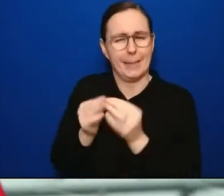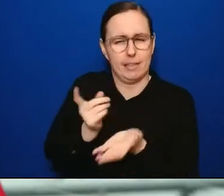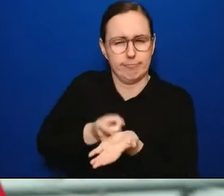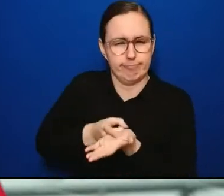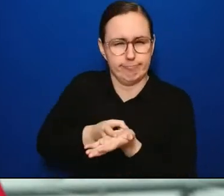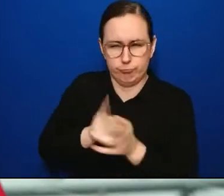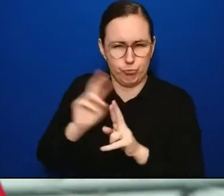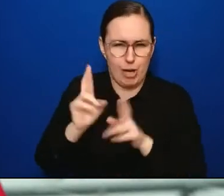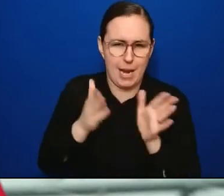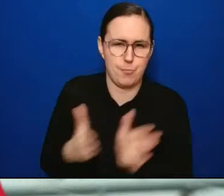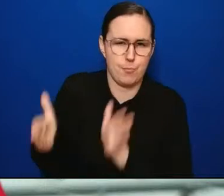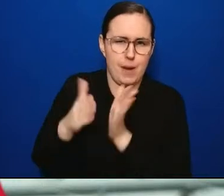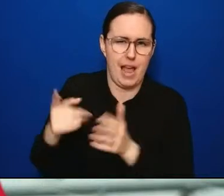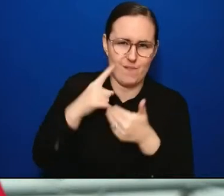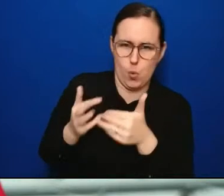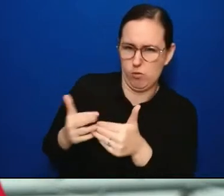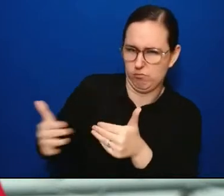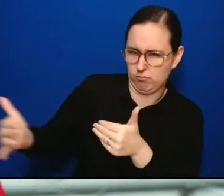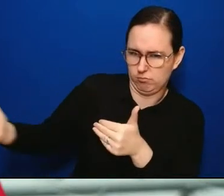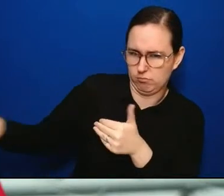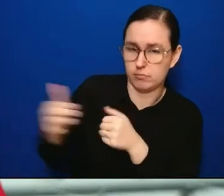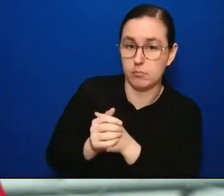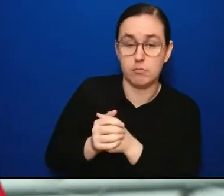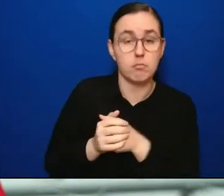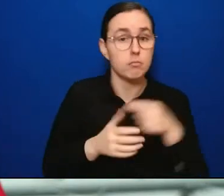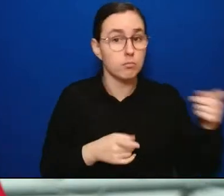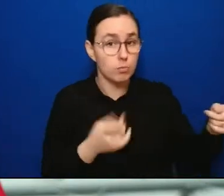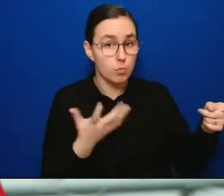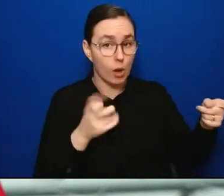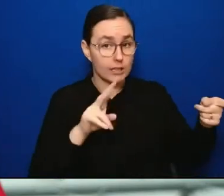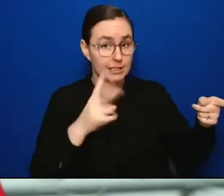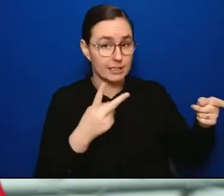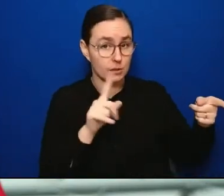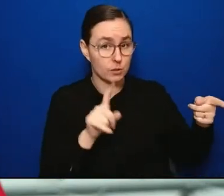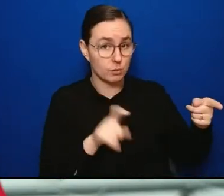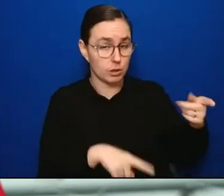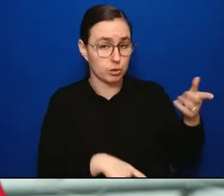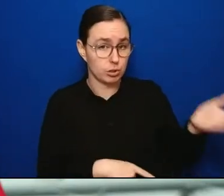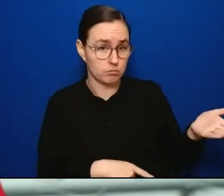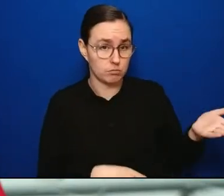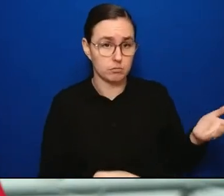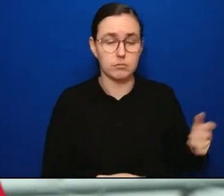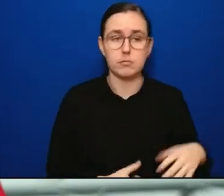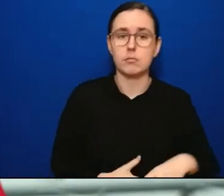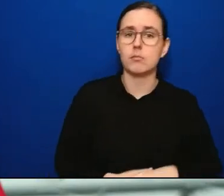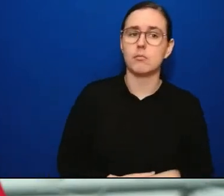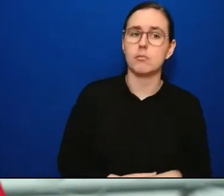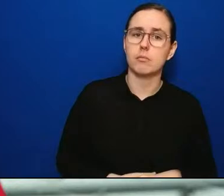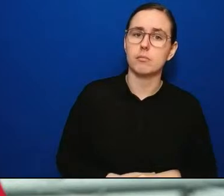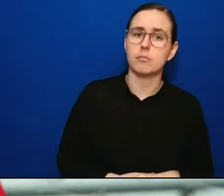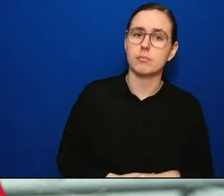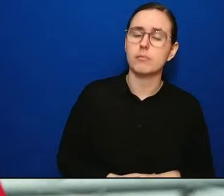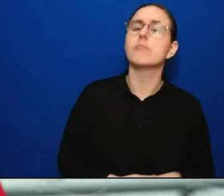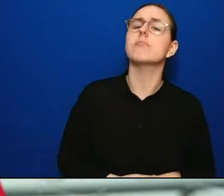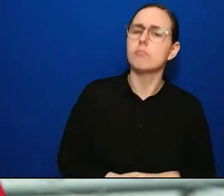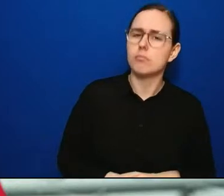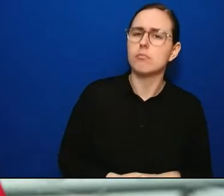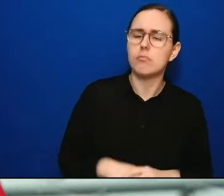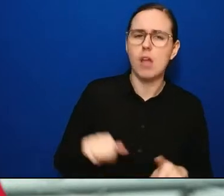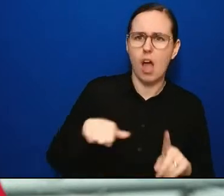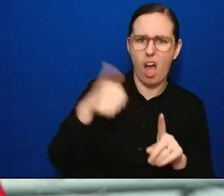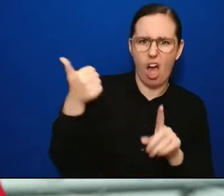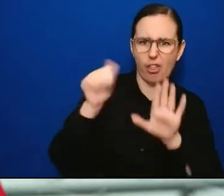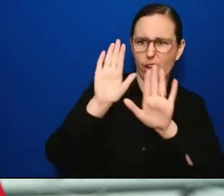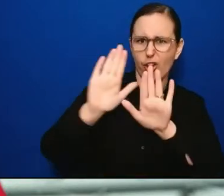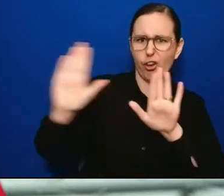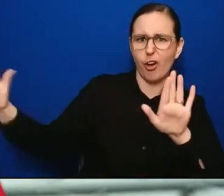a follow up? When we look around